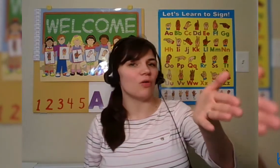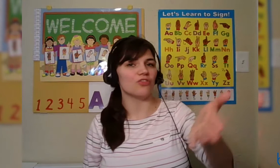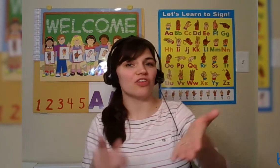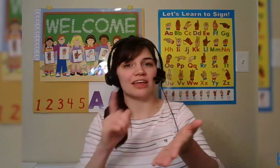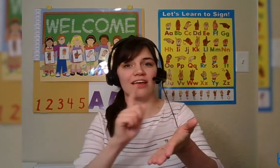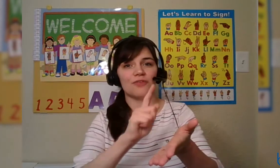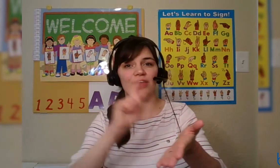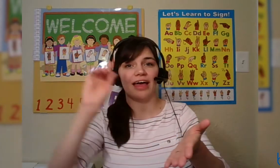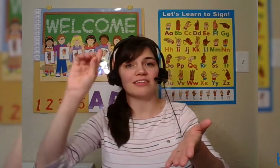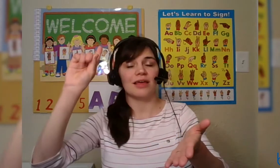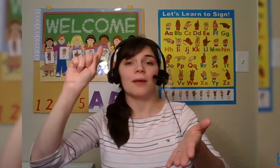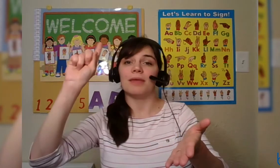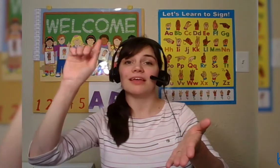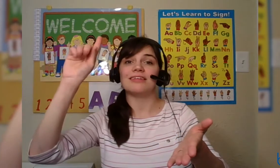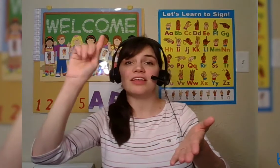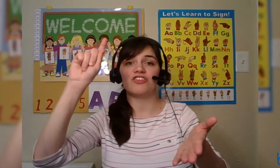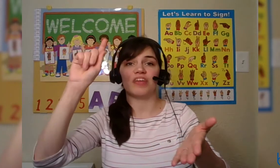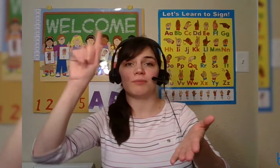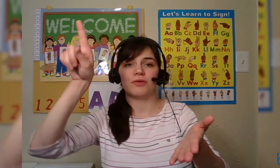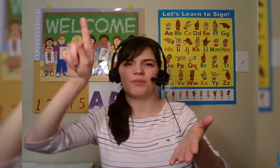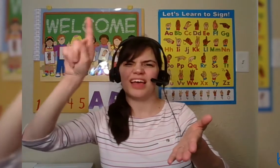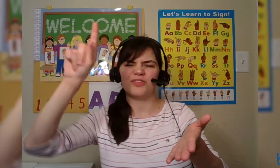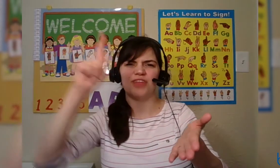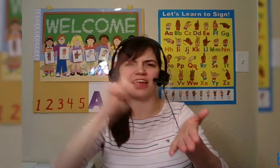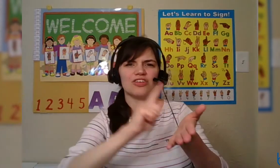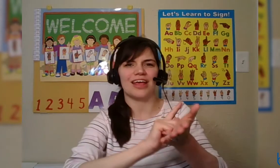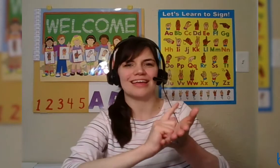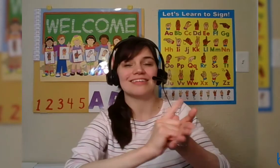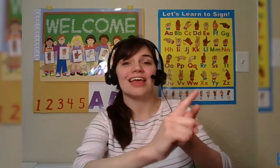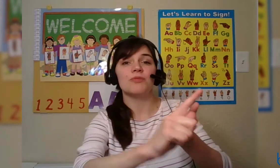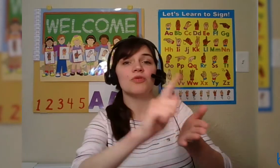hold your hand out flat, make a D-shape but kind of flatten your hand, and move